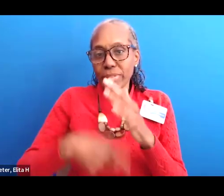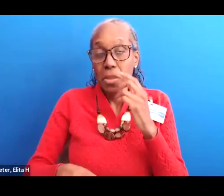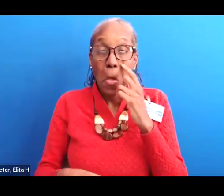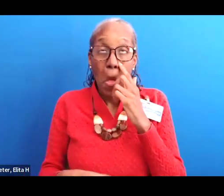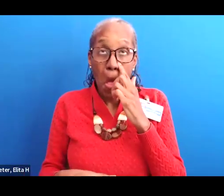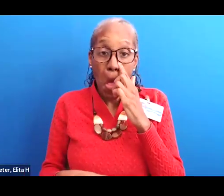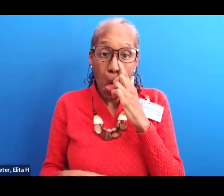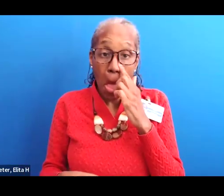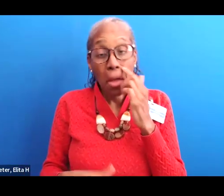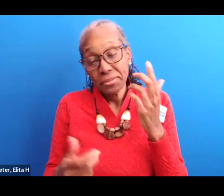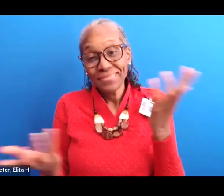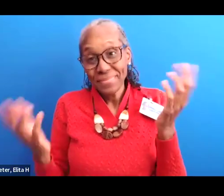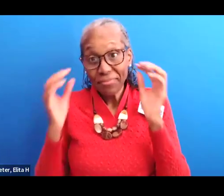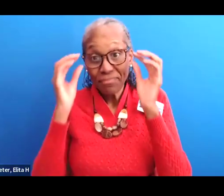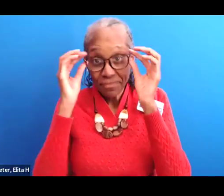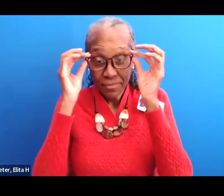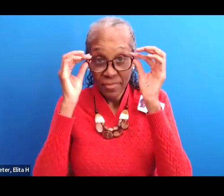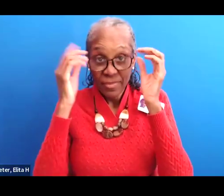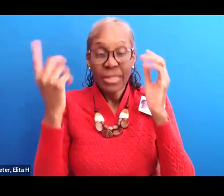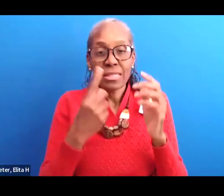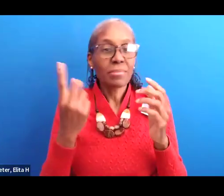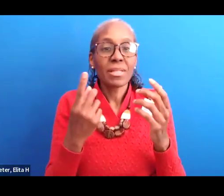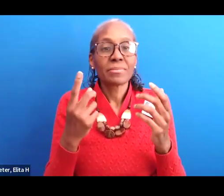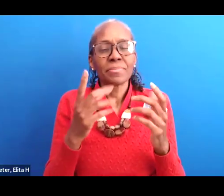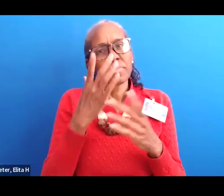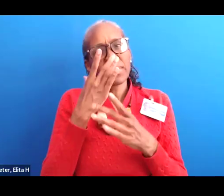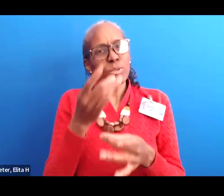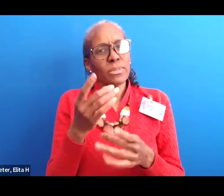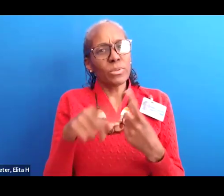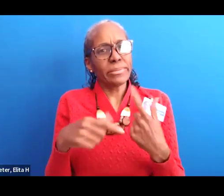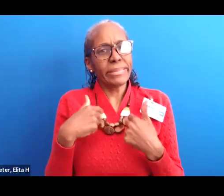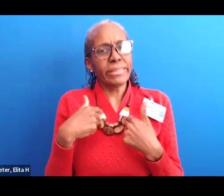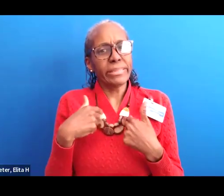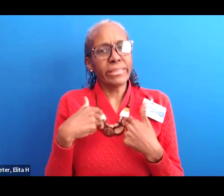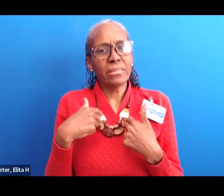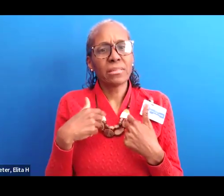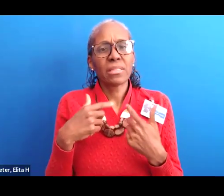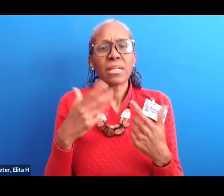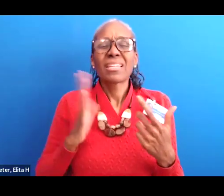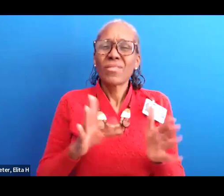Yeah, that is something that is just kind of interesting to me, because they were very inexpensive.